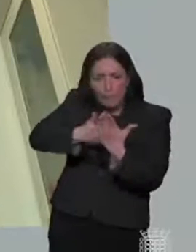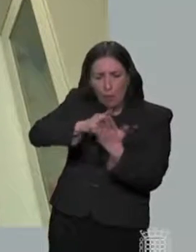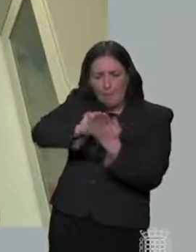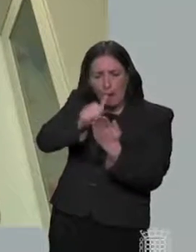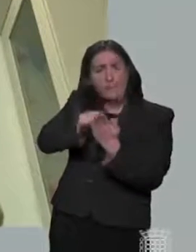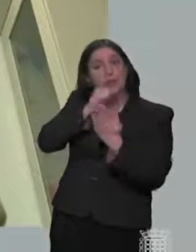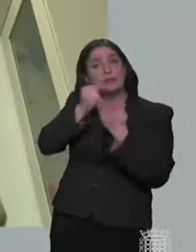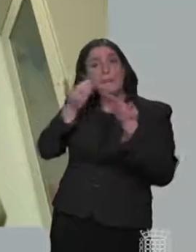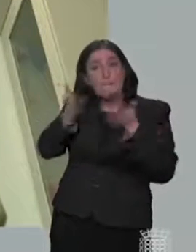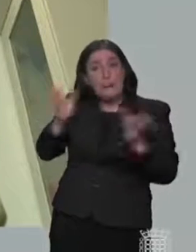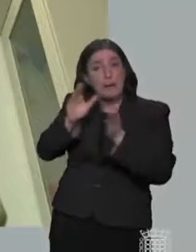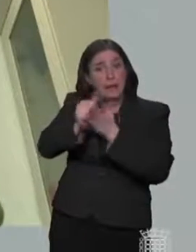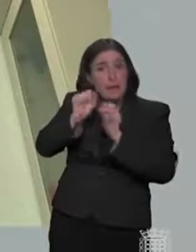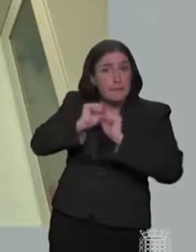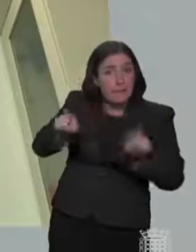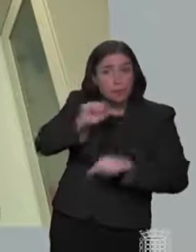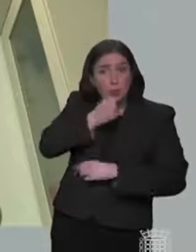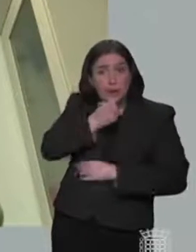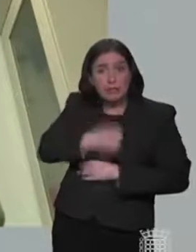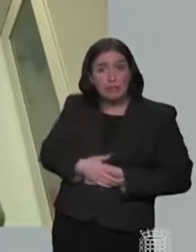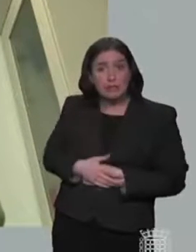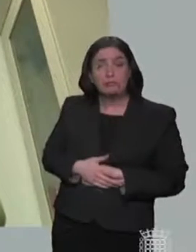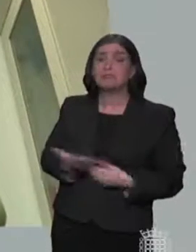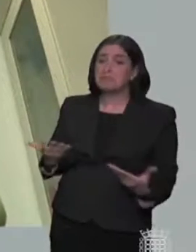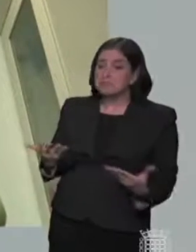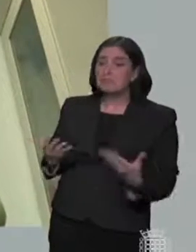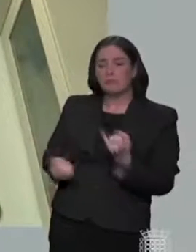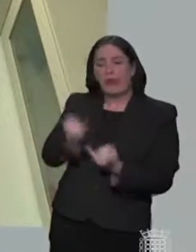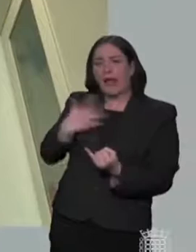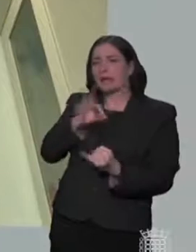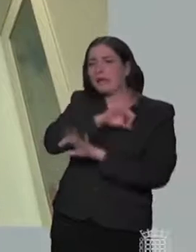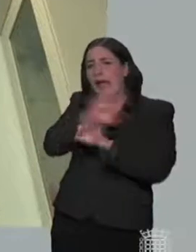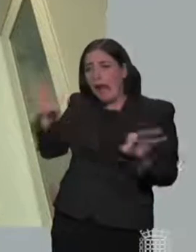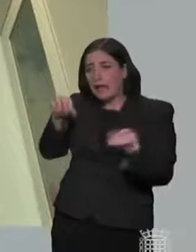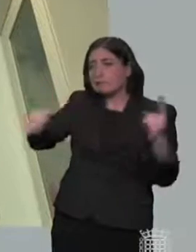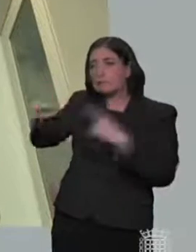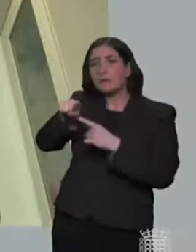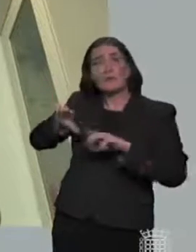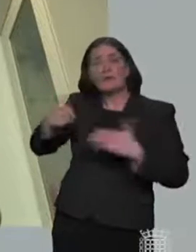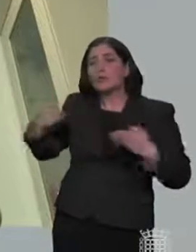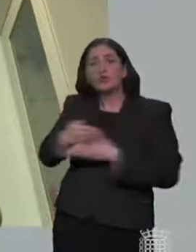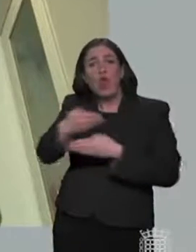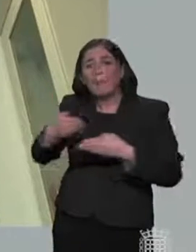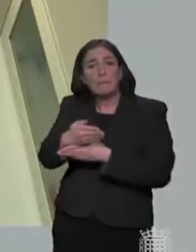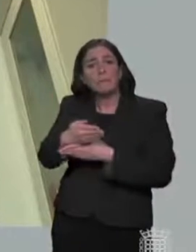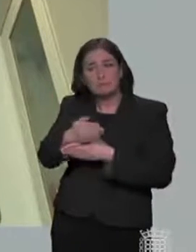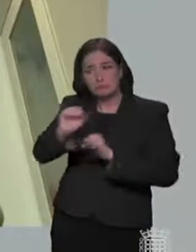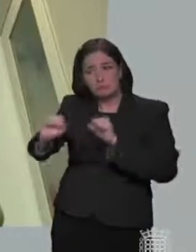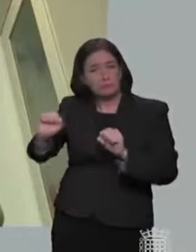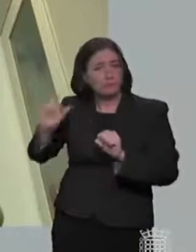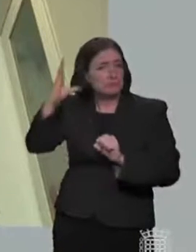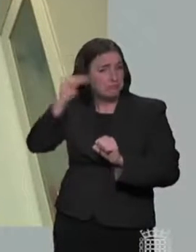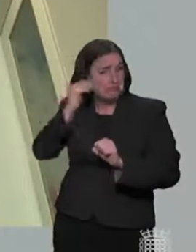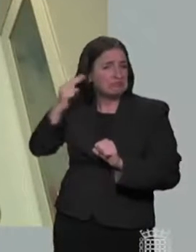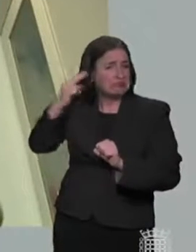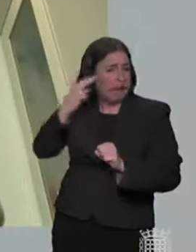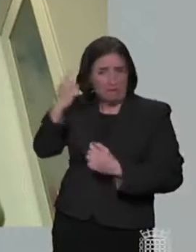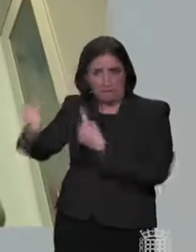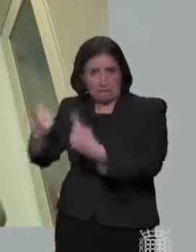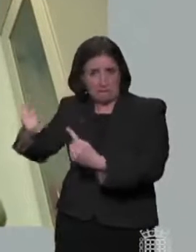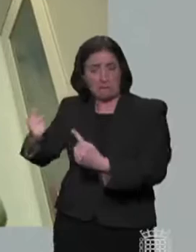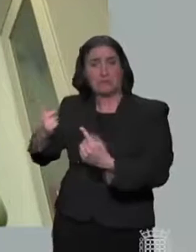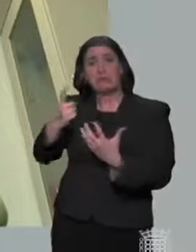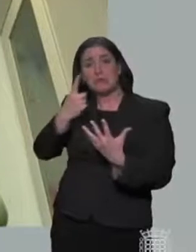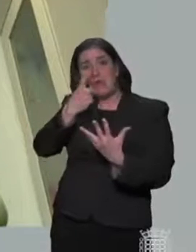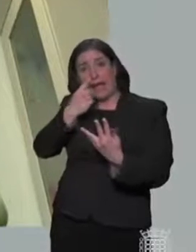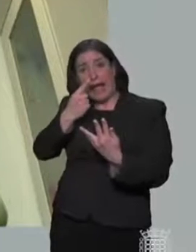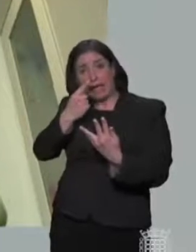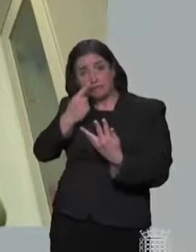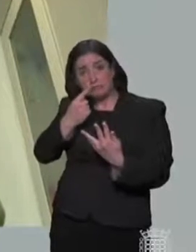how will job seizures with hearing impairments be able to access the service of dsl interpreters